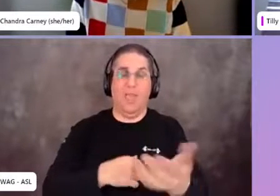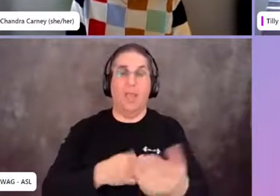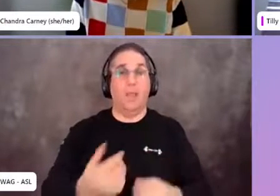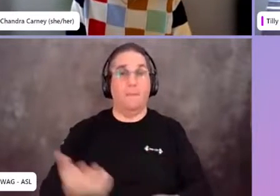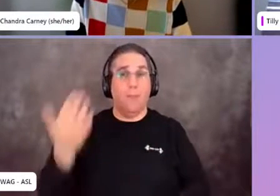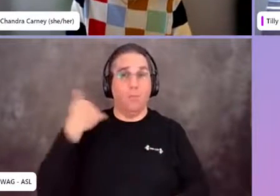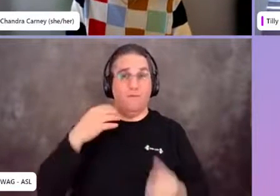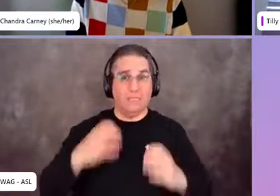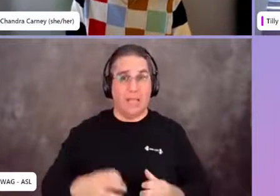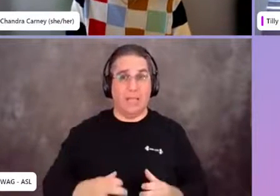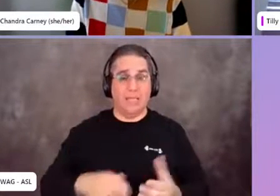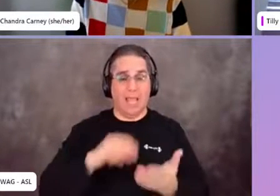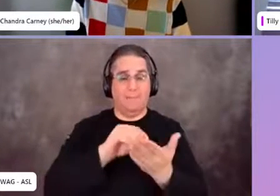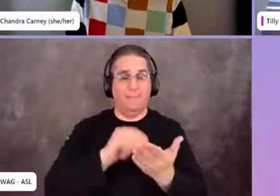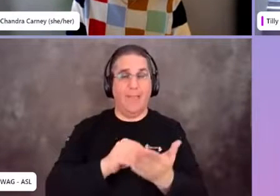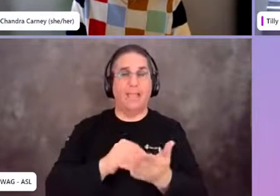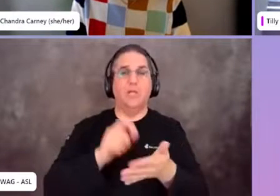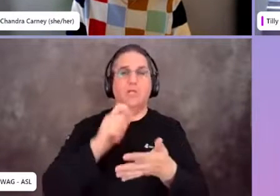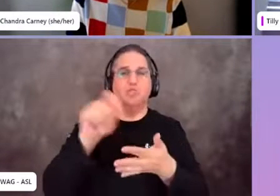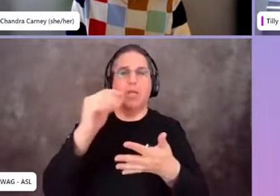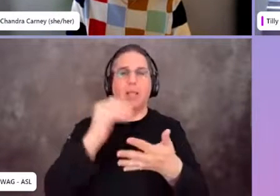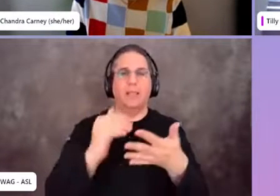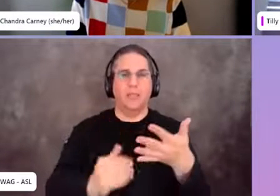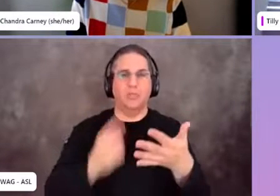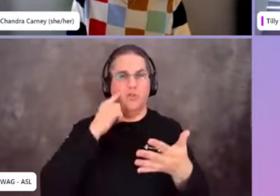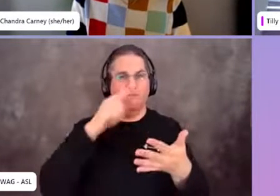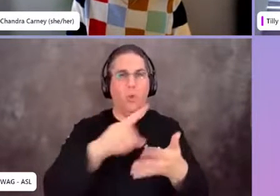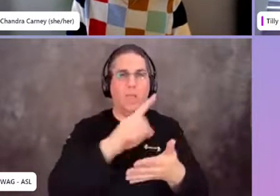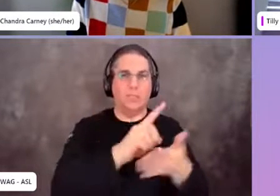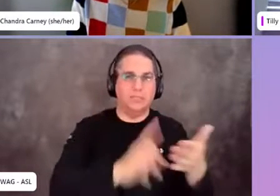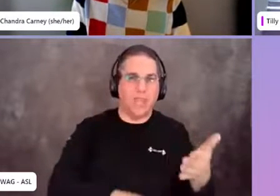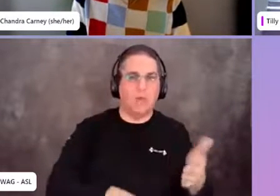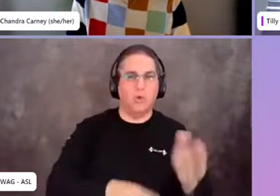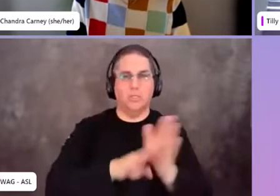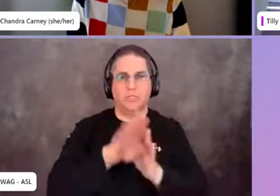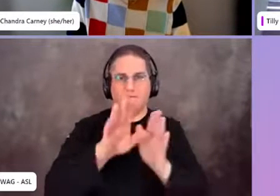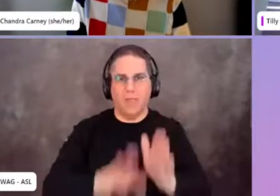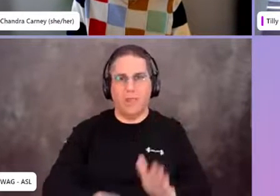the rest of your life now have have to make sure it's the end of the month. And documenting that